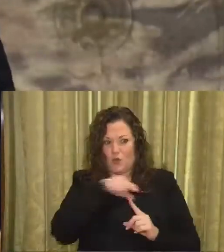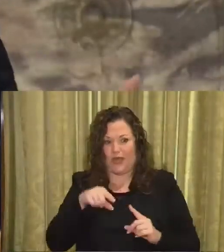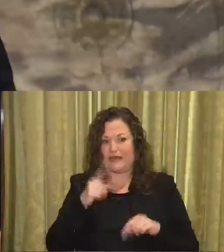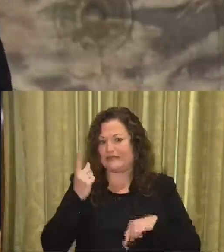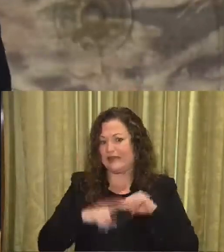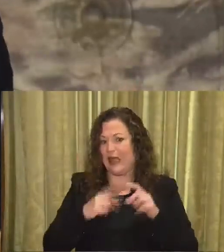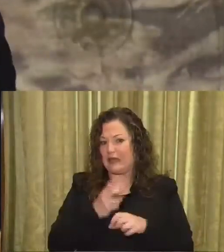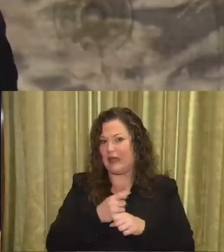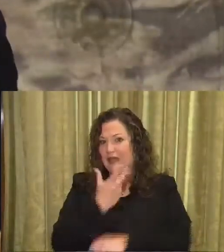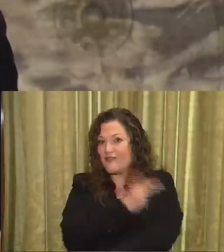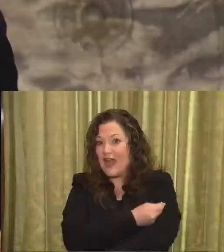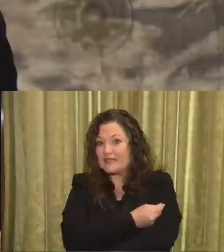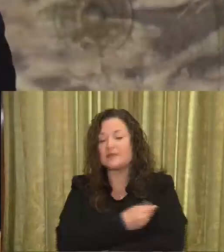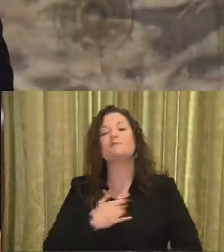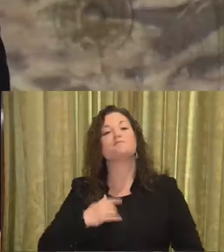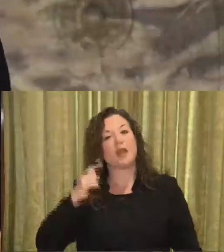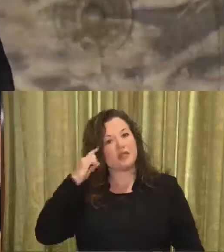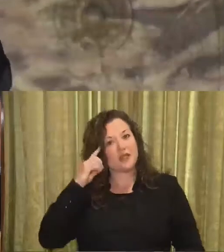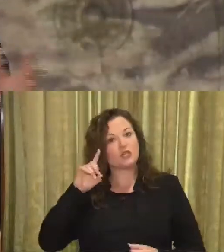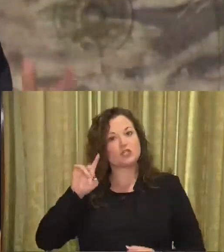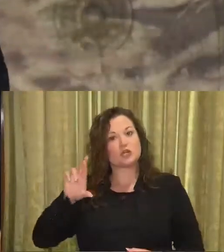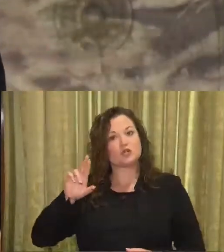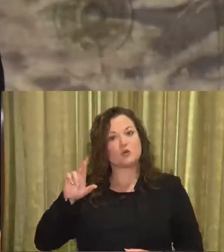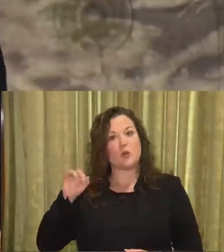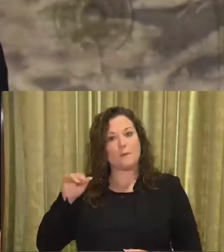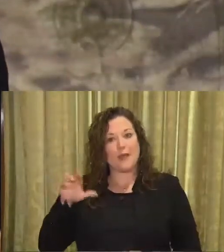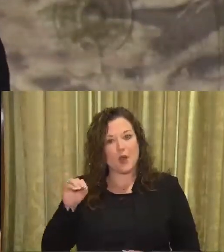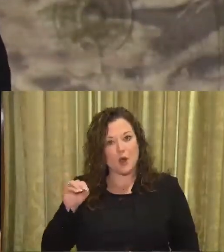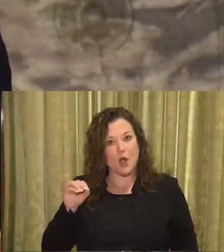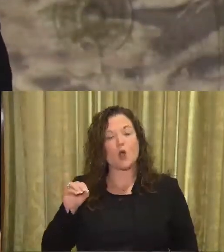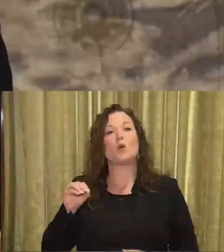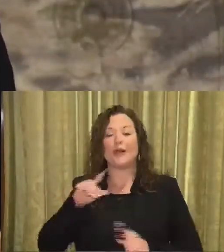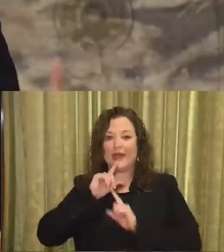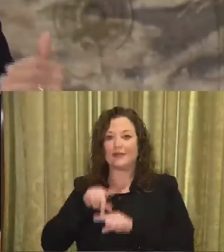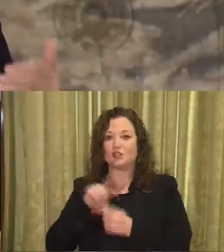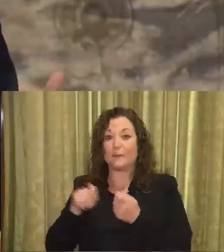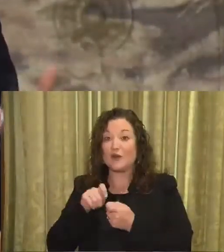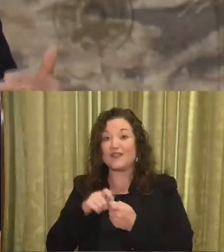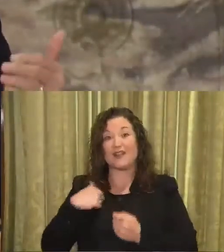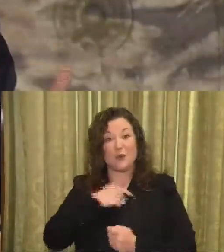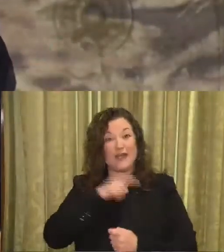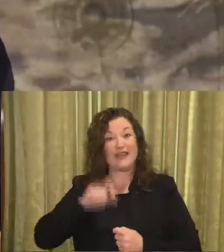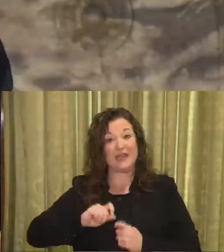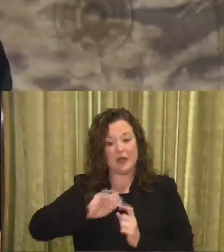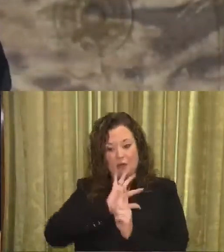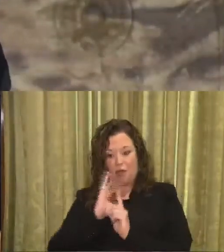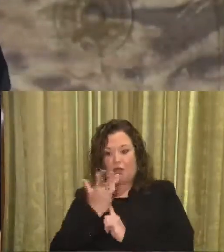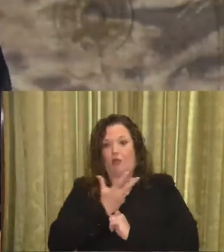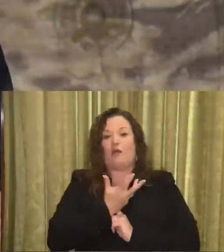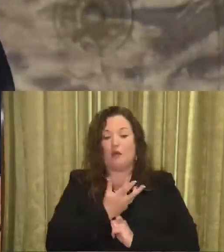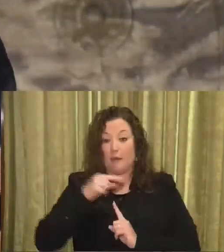And I think Doctor Romero answered it perfectly. We need to build a cocoon around them. That means adults need to get vaccinated.